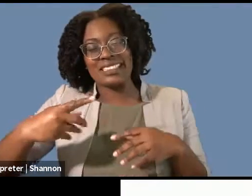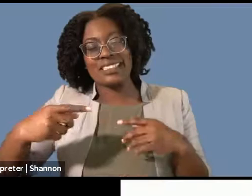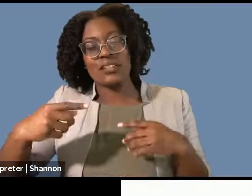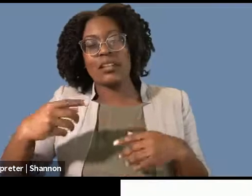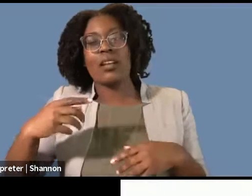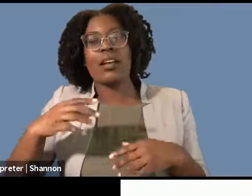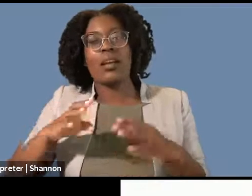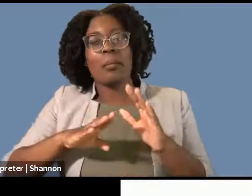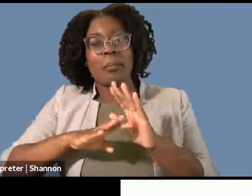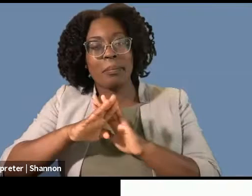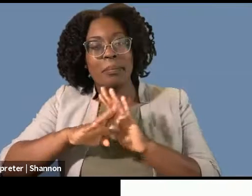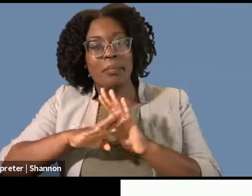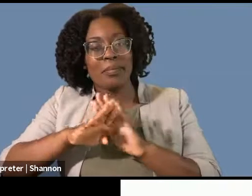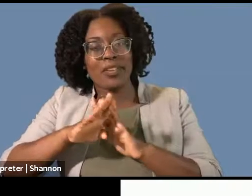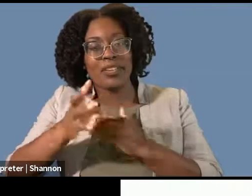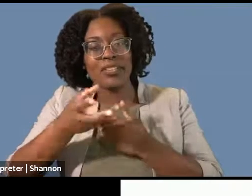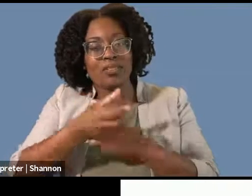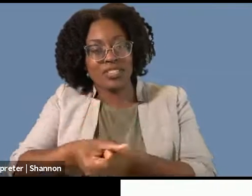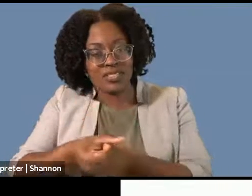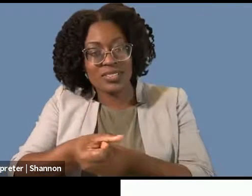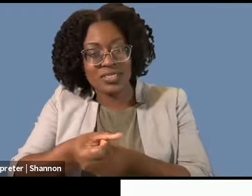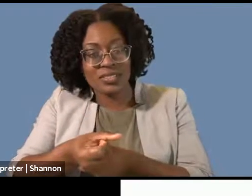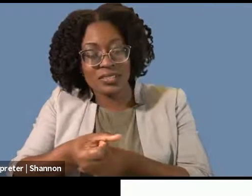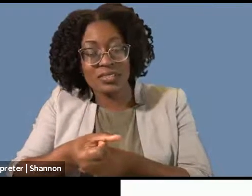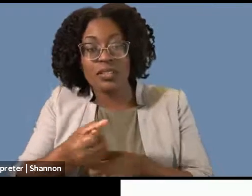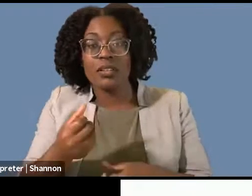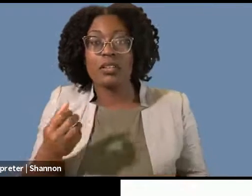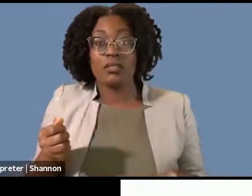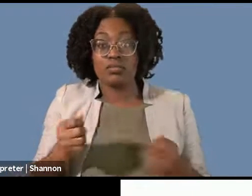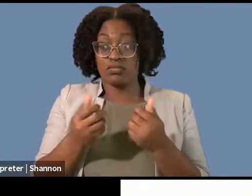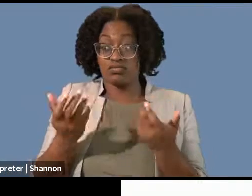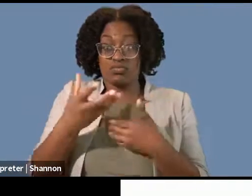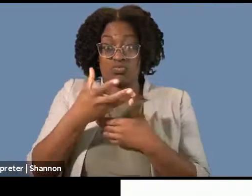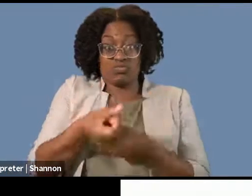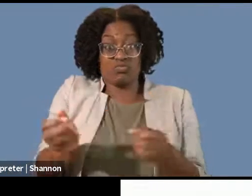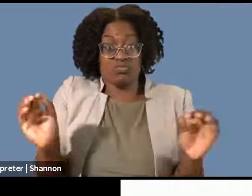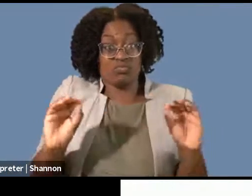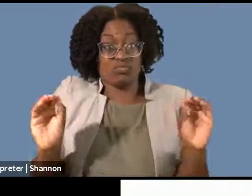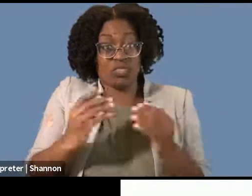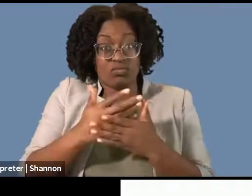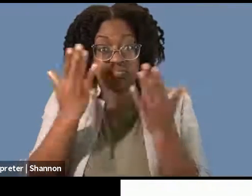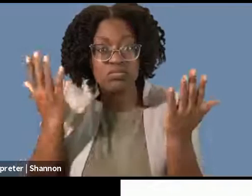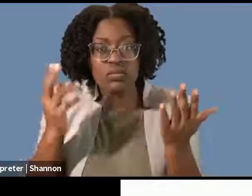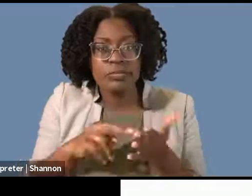important because people need to be able to trust in the fact that what we are doing is moving us